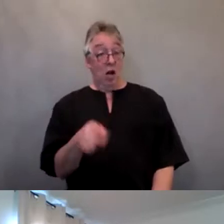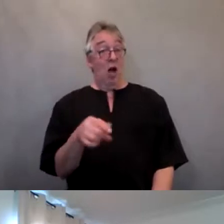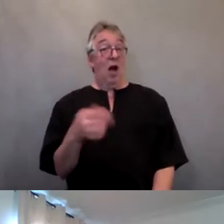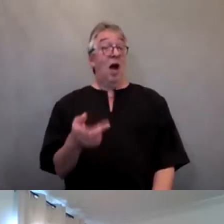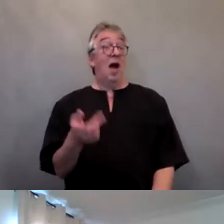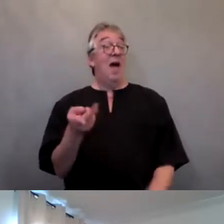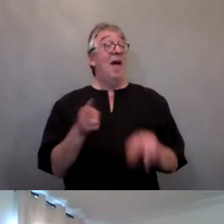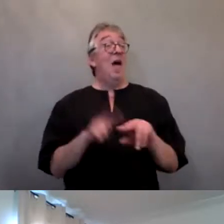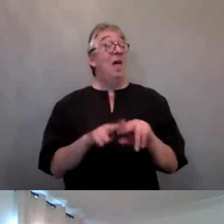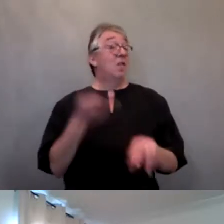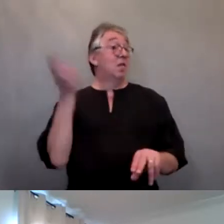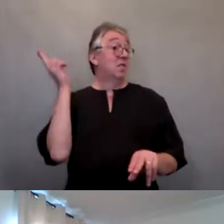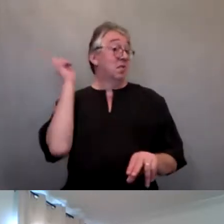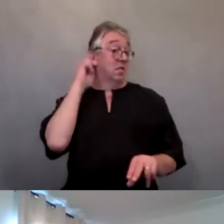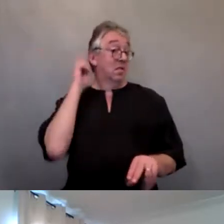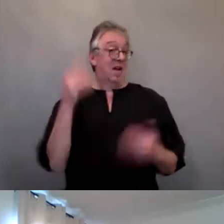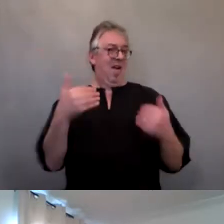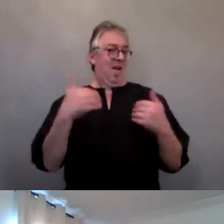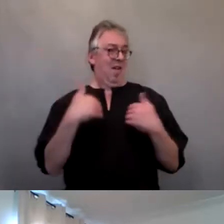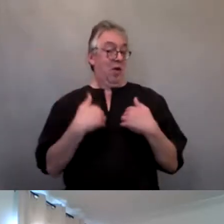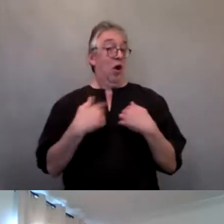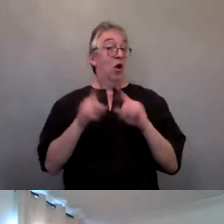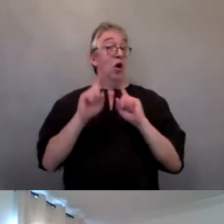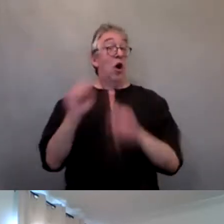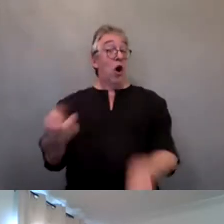. Someone is asking, can you go